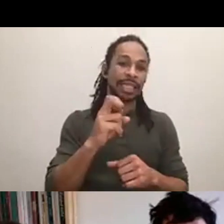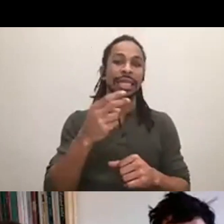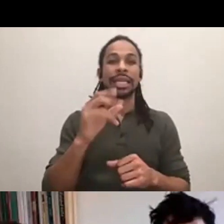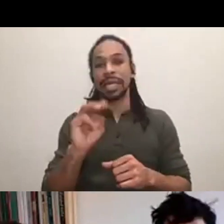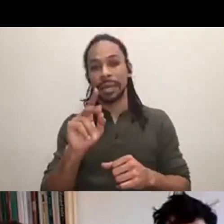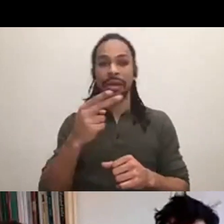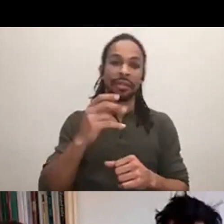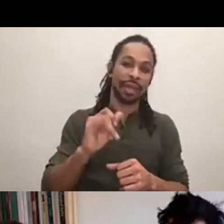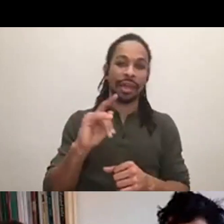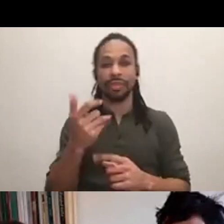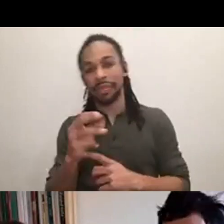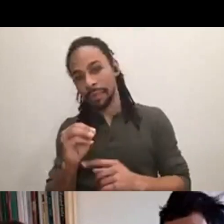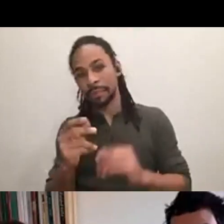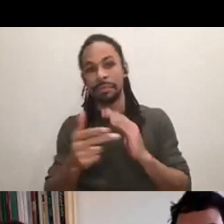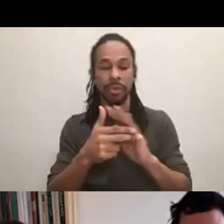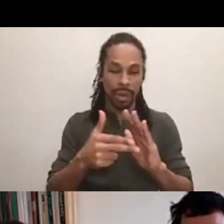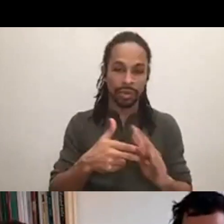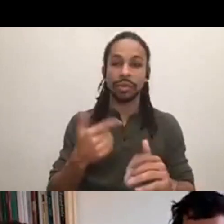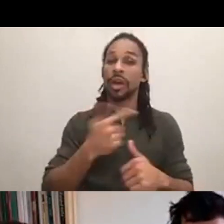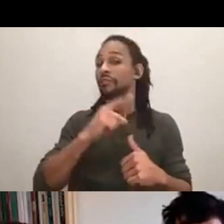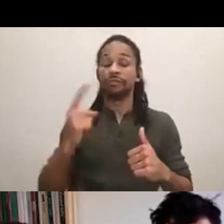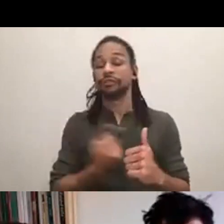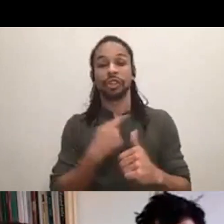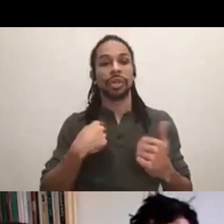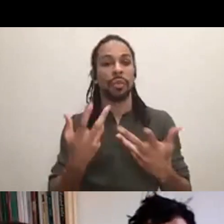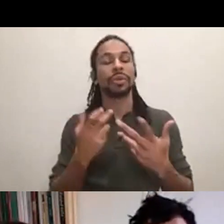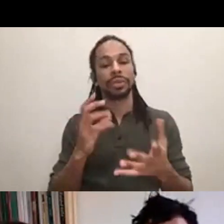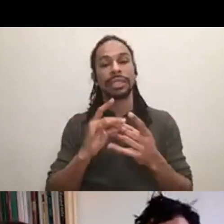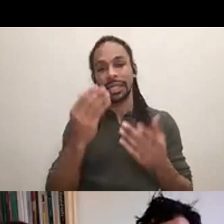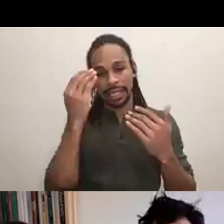they/them pronouns. First and foremost I would like to say congratulations to Shannon and